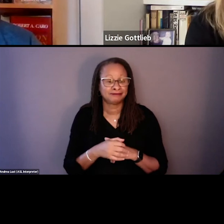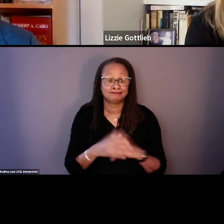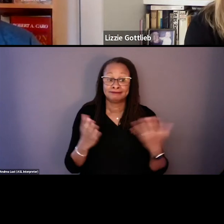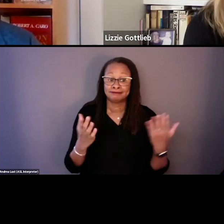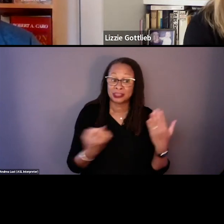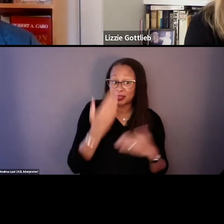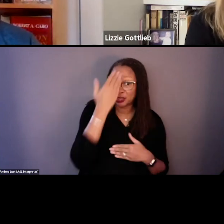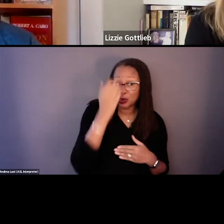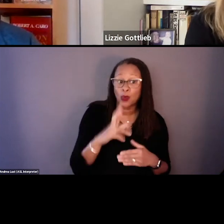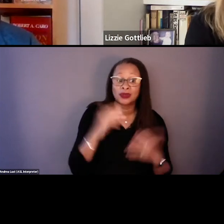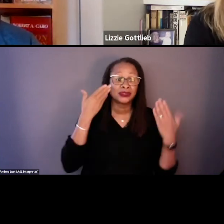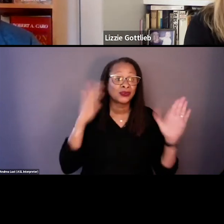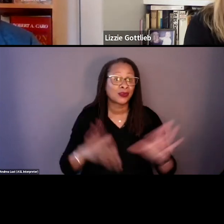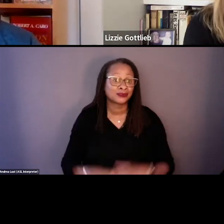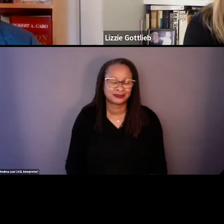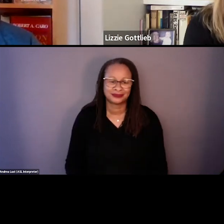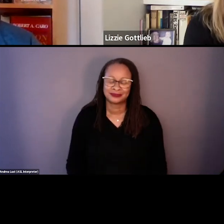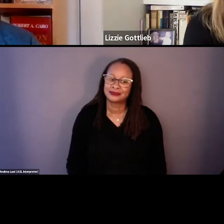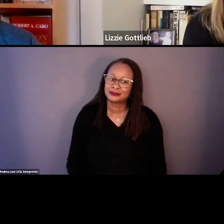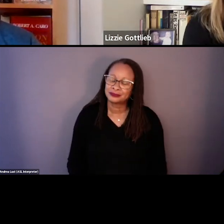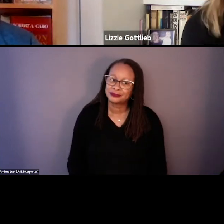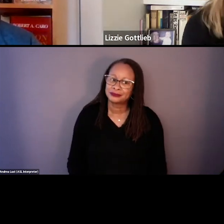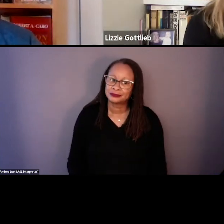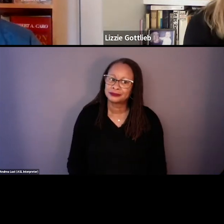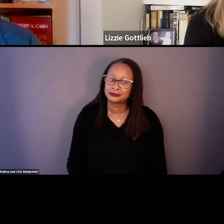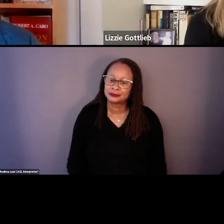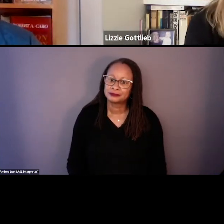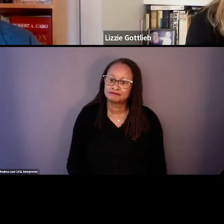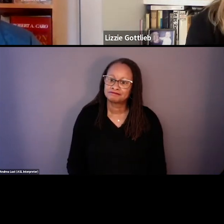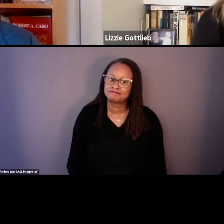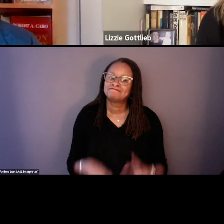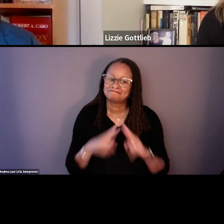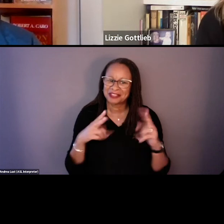make a list. You know, put that on the list of things to remember for next time. That list is very, very long.